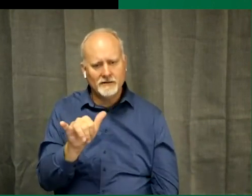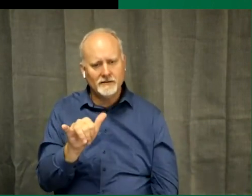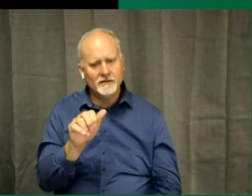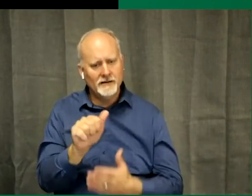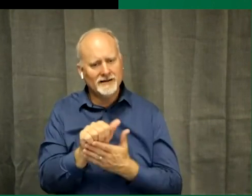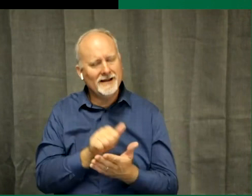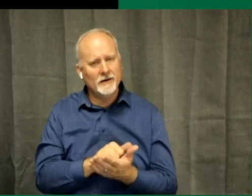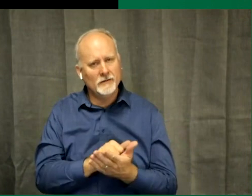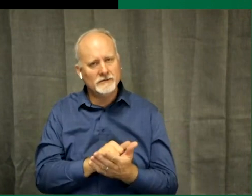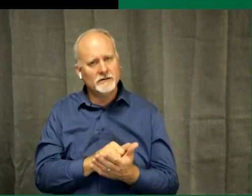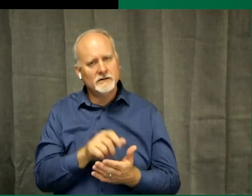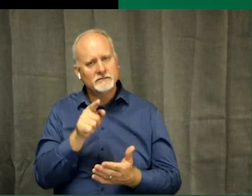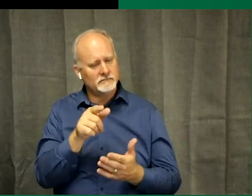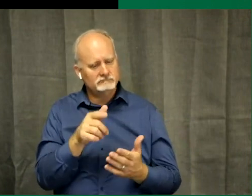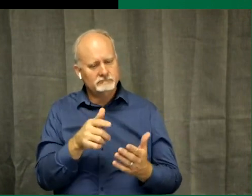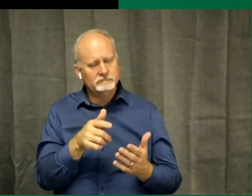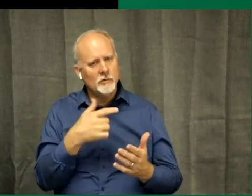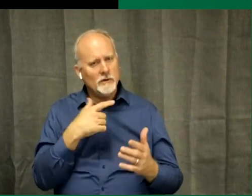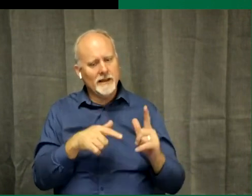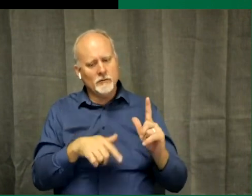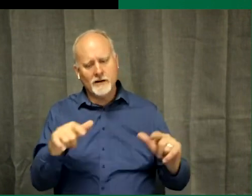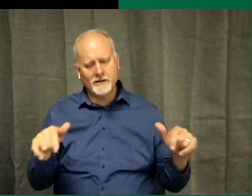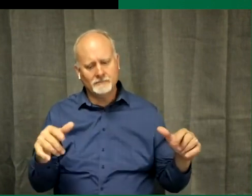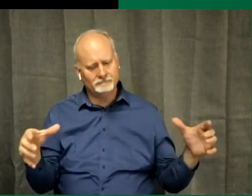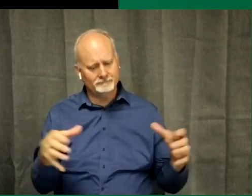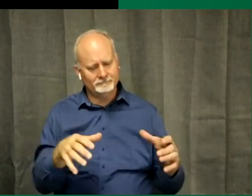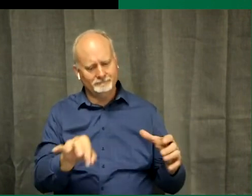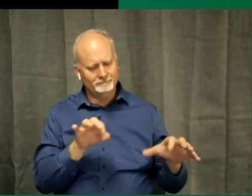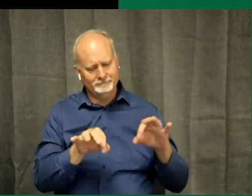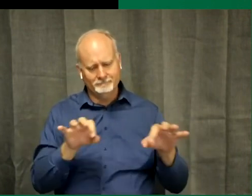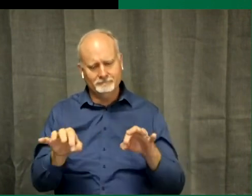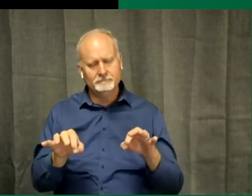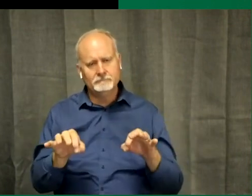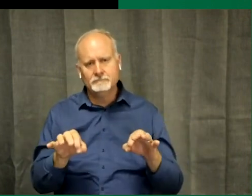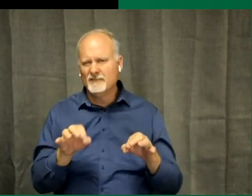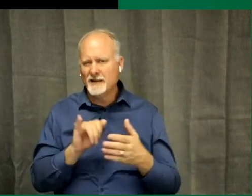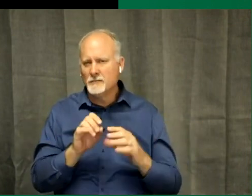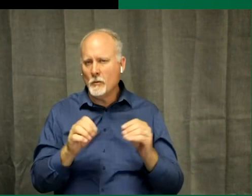bucket or population that can be randomized that allows us to more accurately uh have a